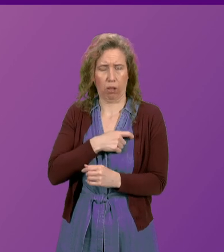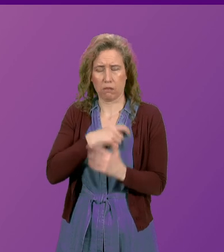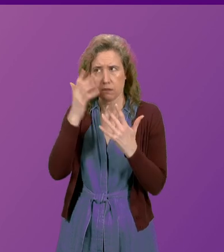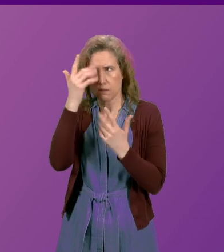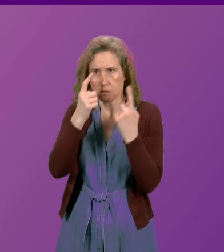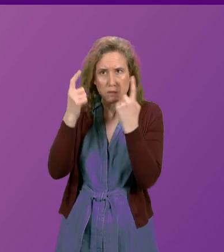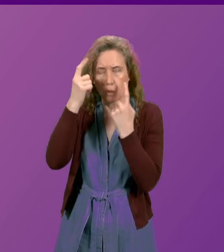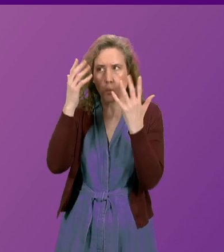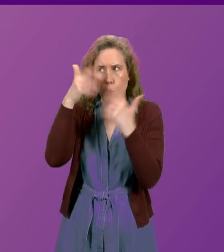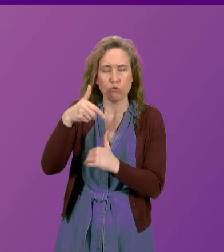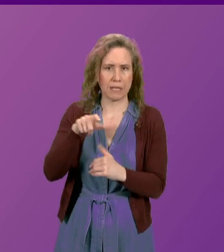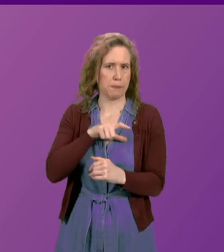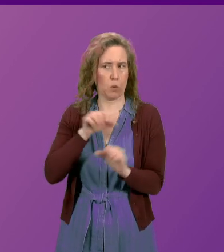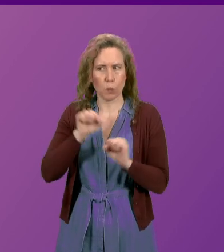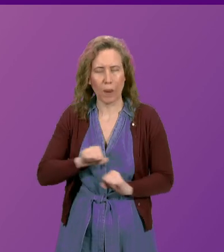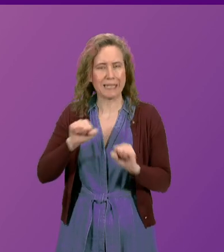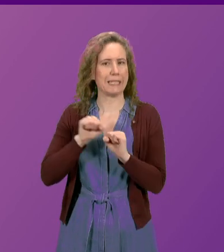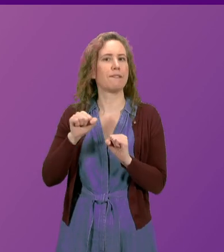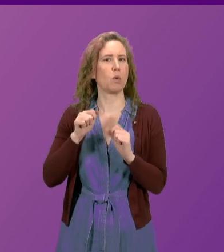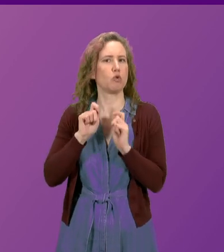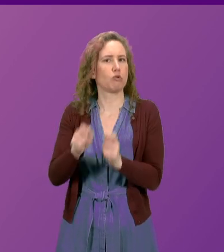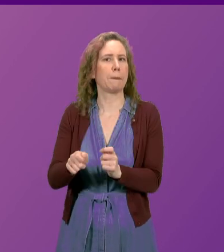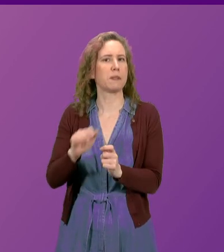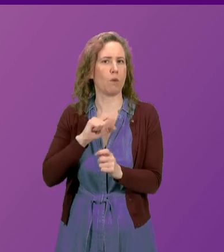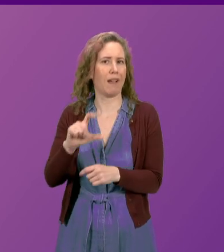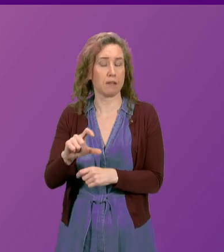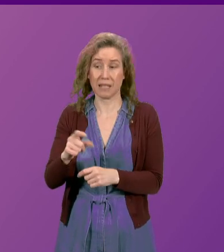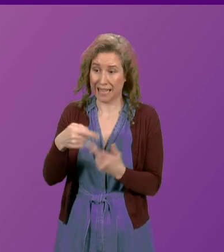they are facing. If he wishes to share details of that particular case with me,